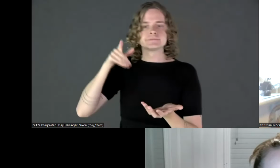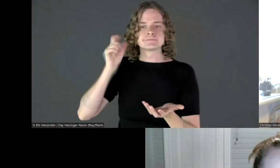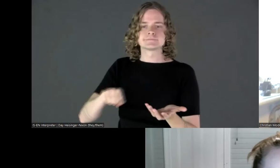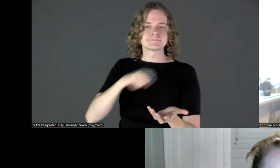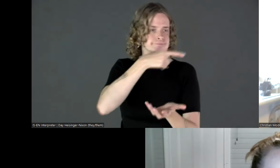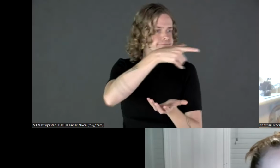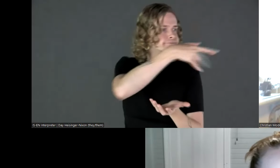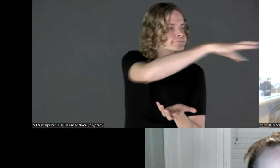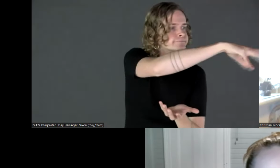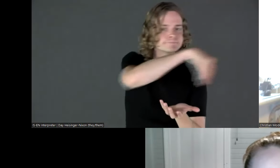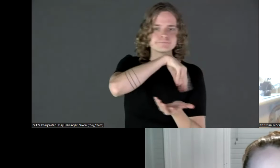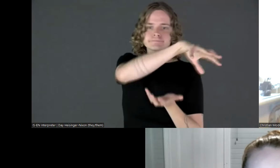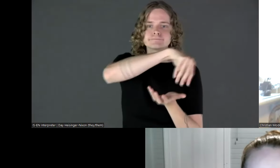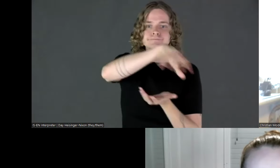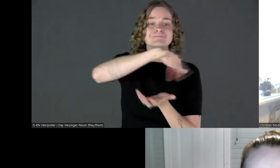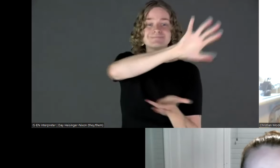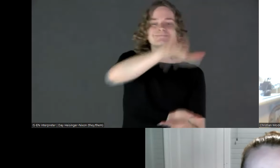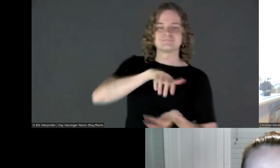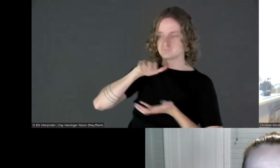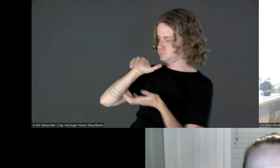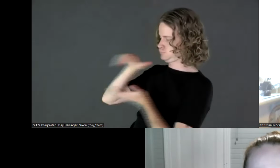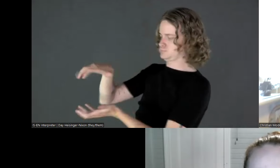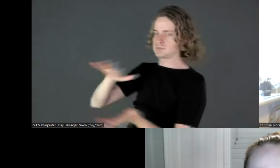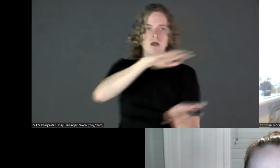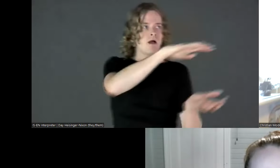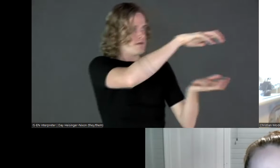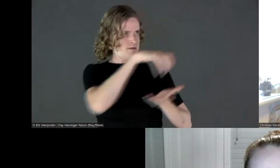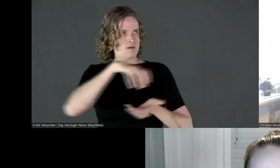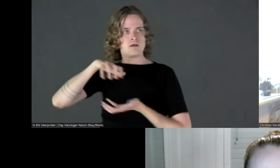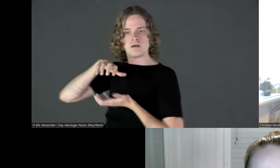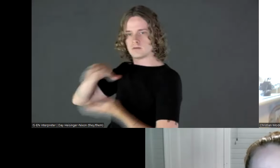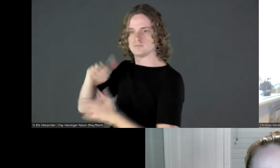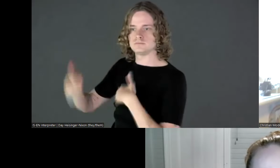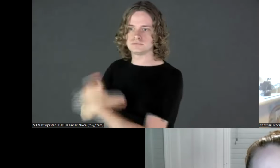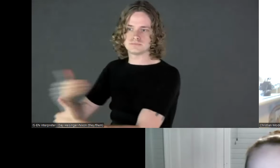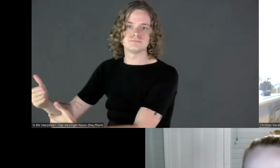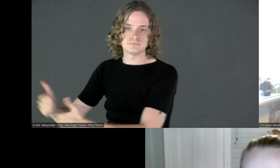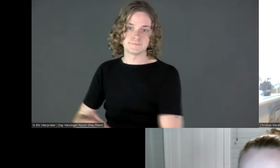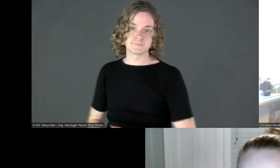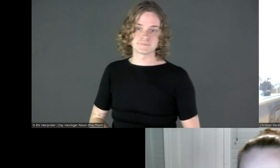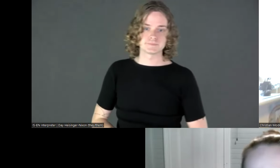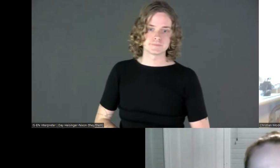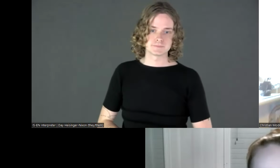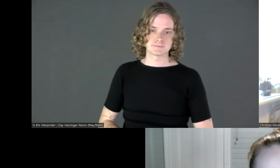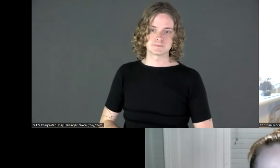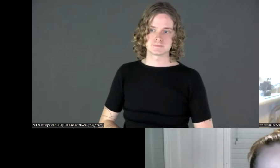that we shared with the DRG. A communication strategy was also running concurrently along